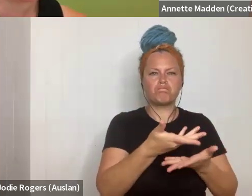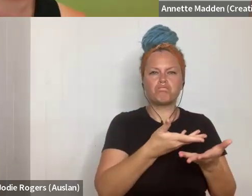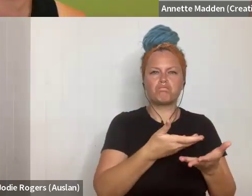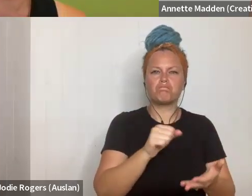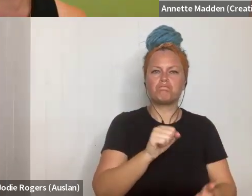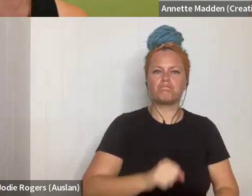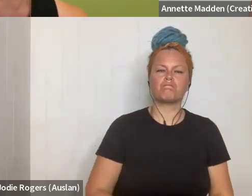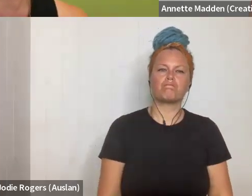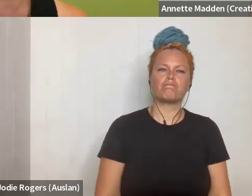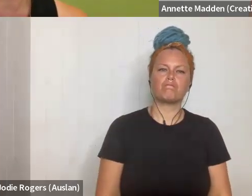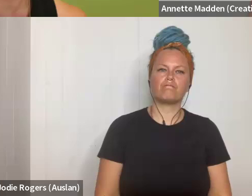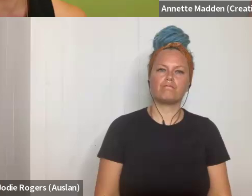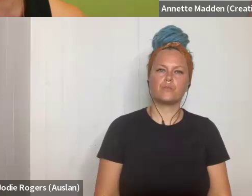criteria for this category. That might be